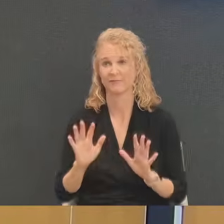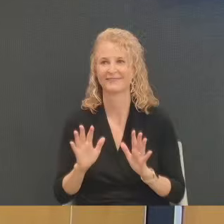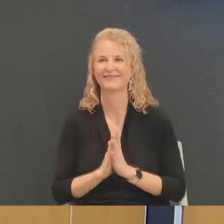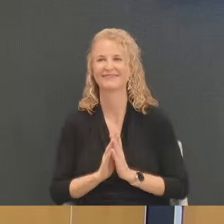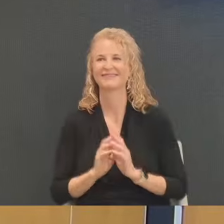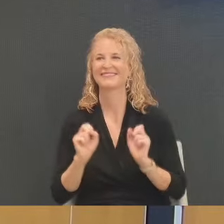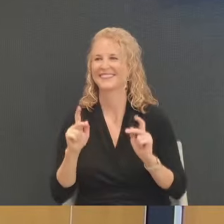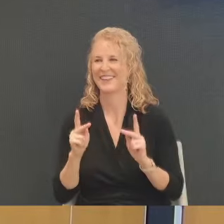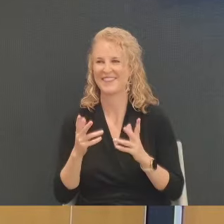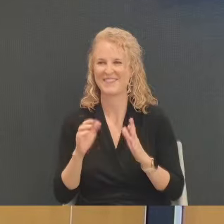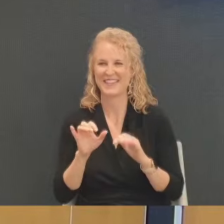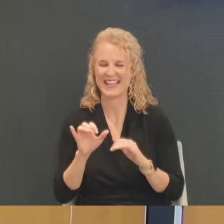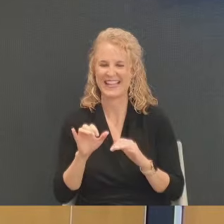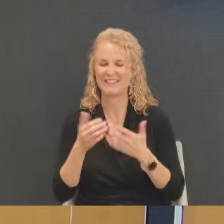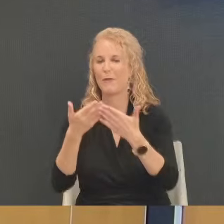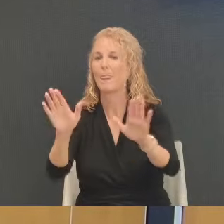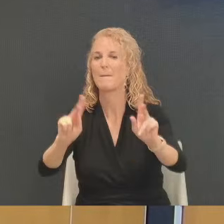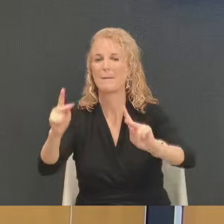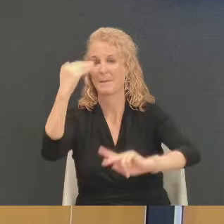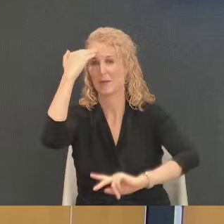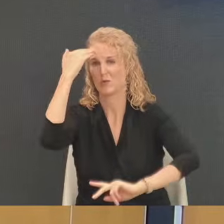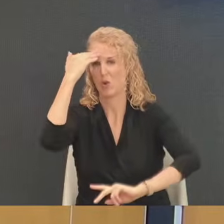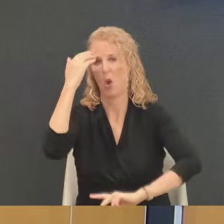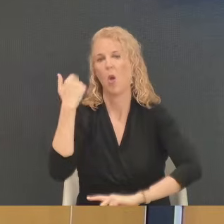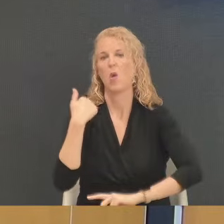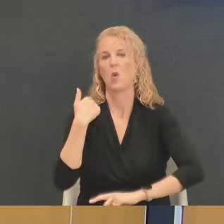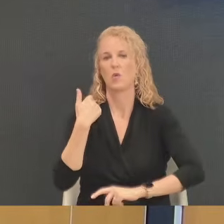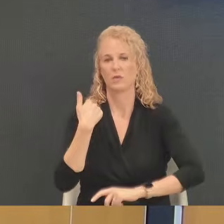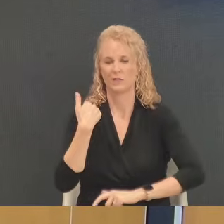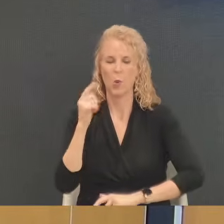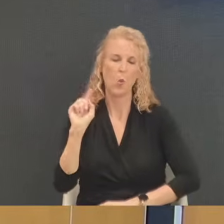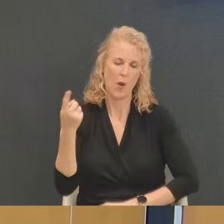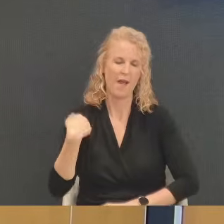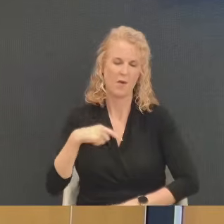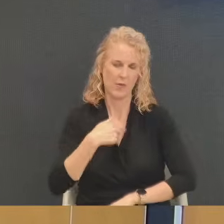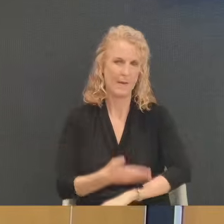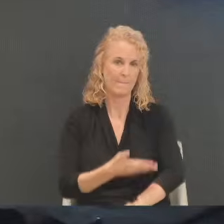just for the the public so they know where we're making the improvements and and I would do wonder